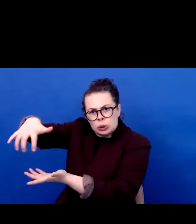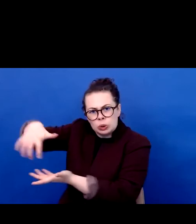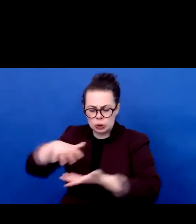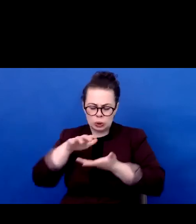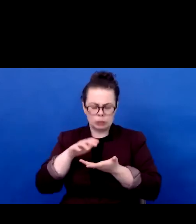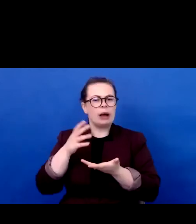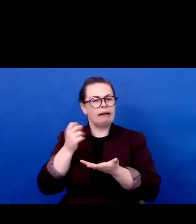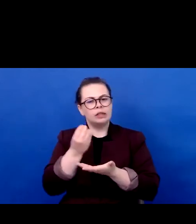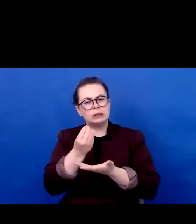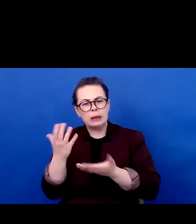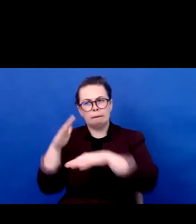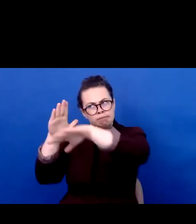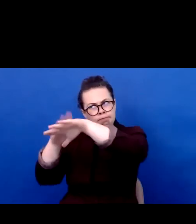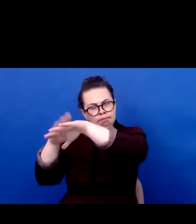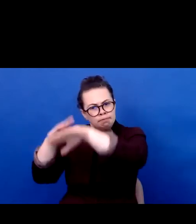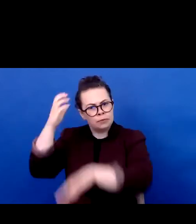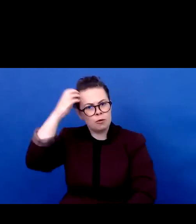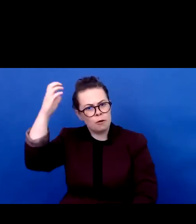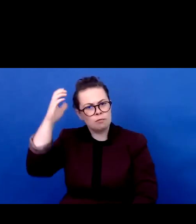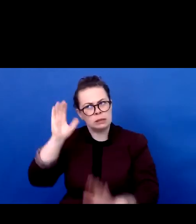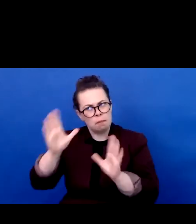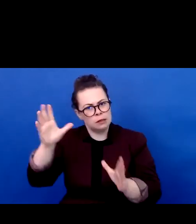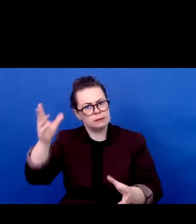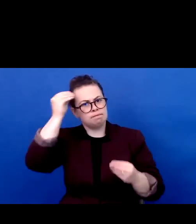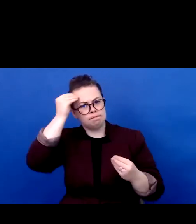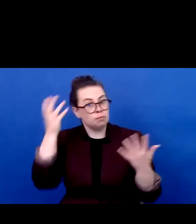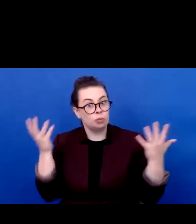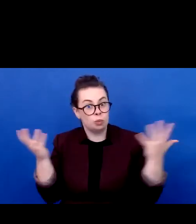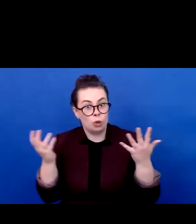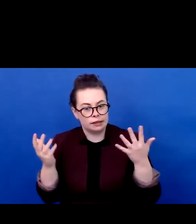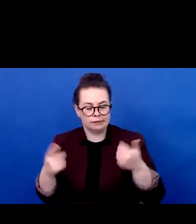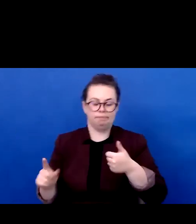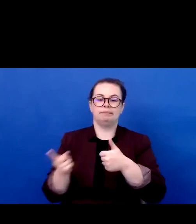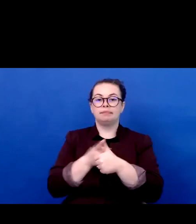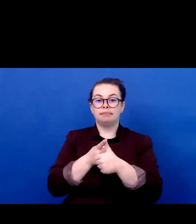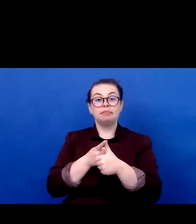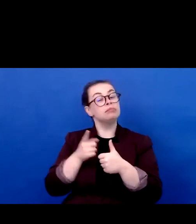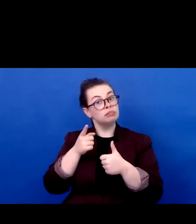so government should consult with and include people with disabilities and